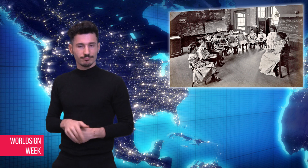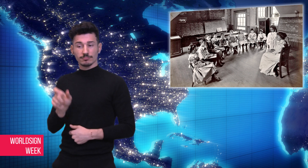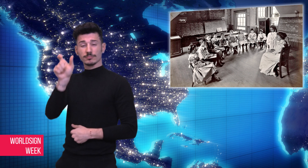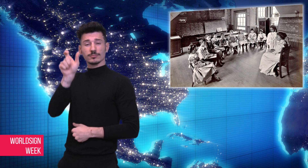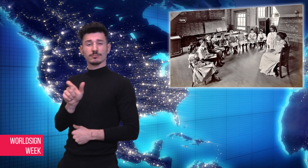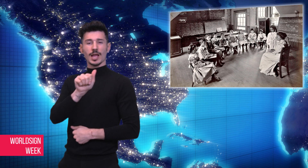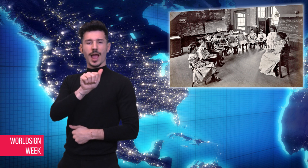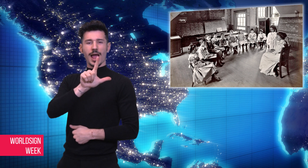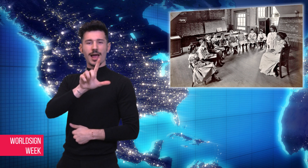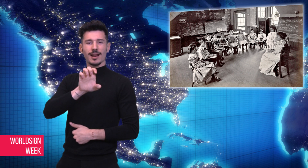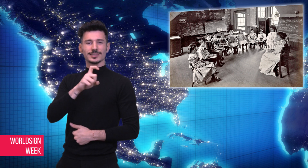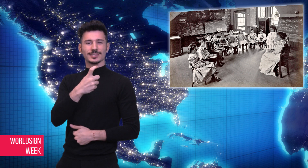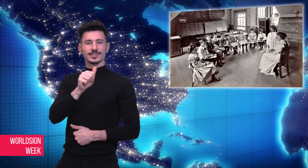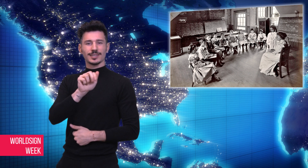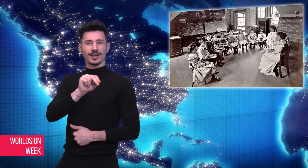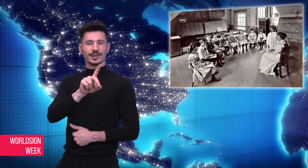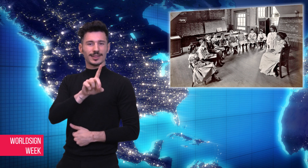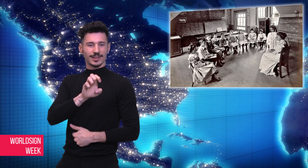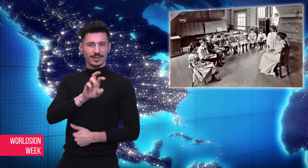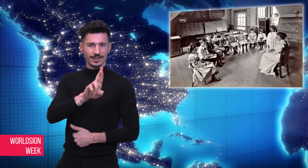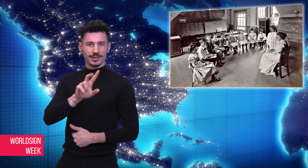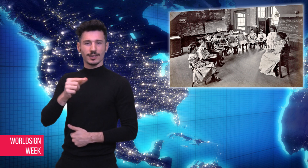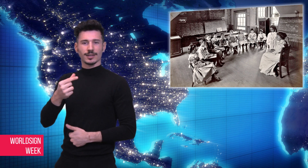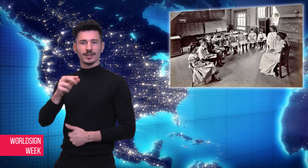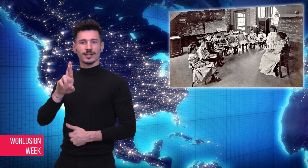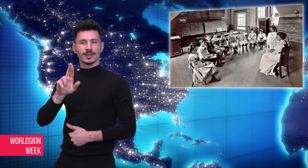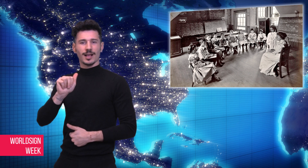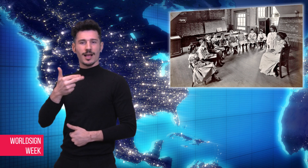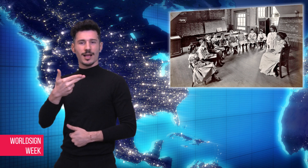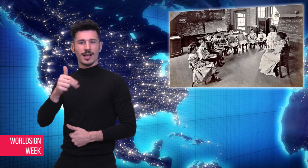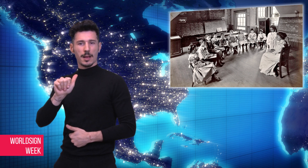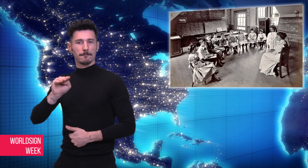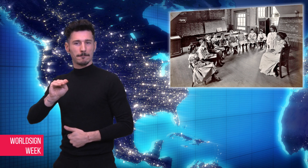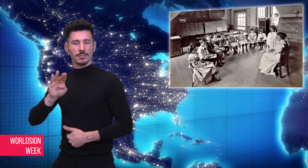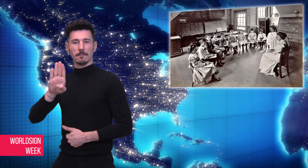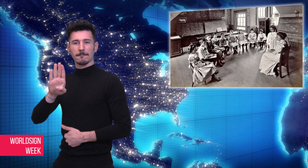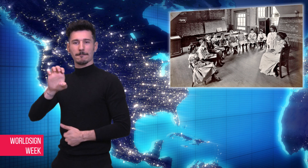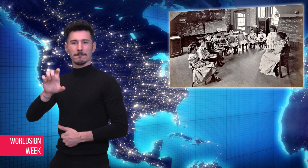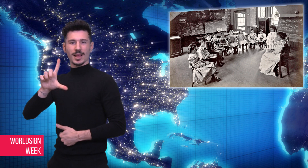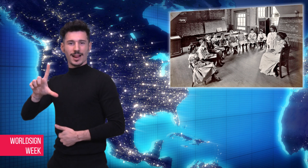Alexander Graham Bell, a well-known advocate of oral